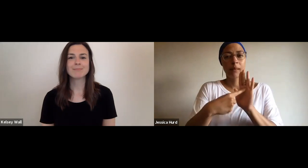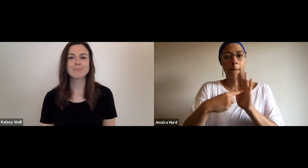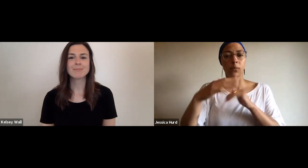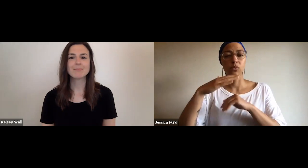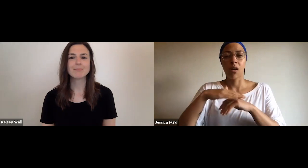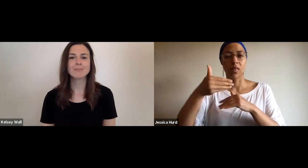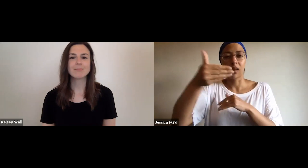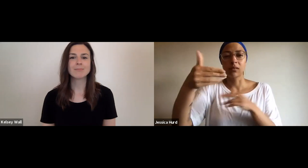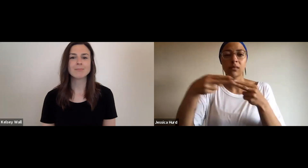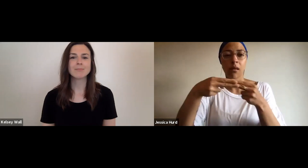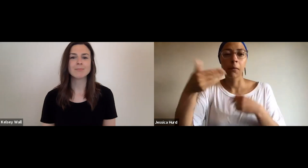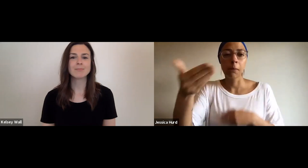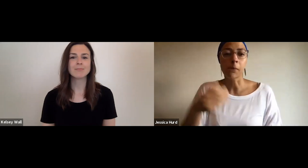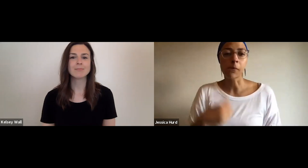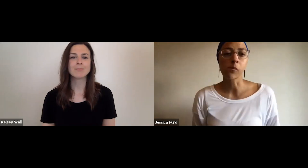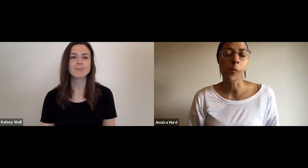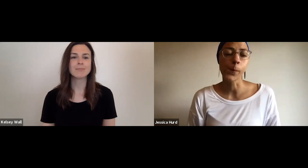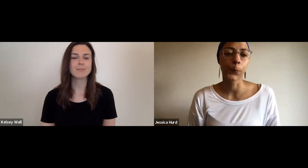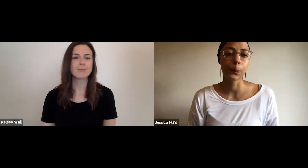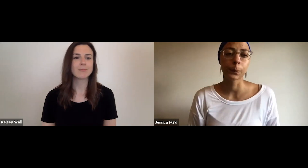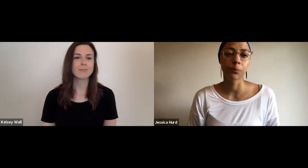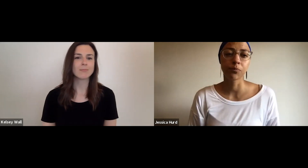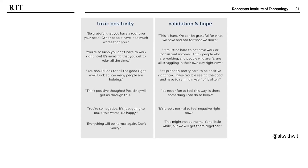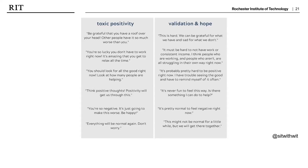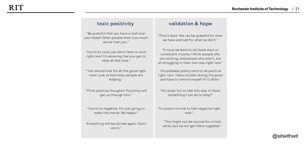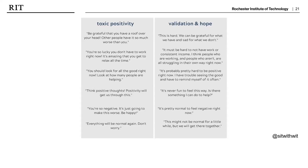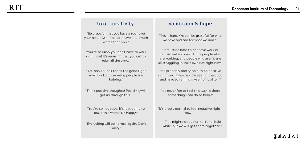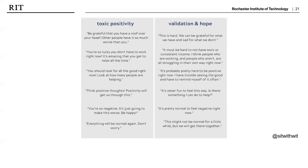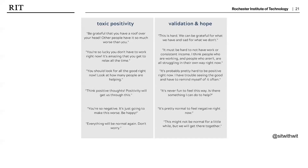or the emotions that we have. We want to face them and confront them.